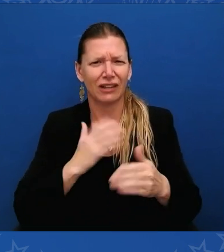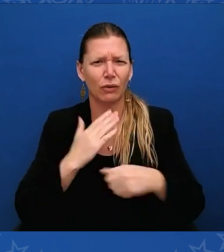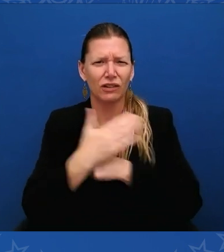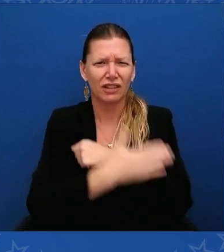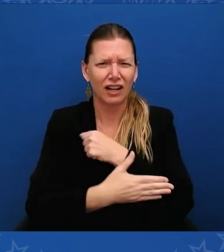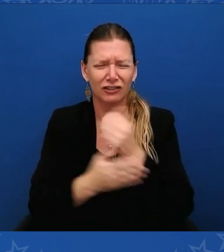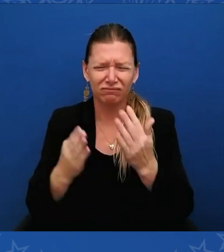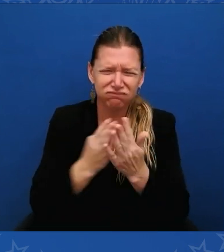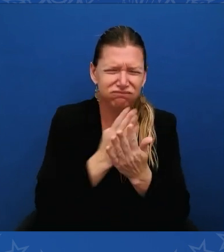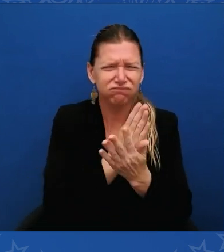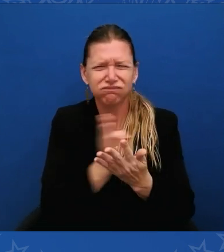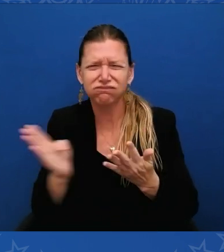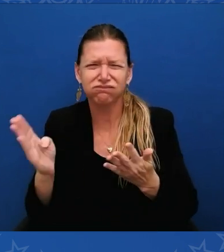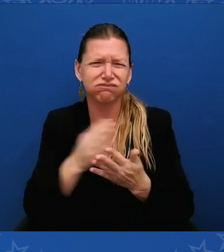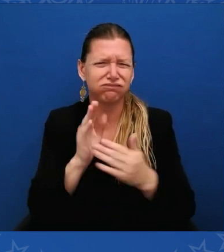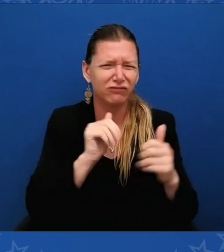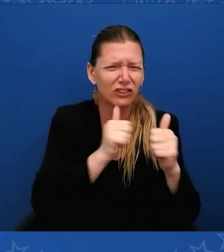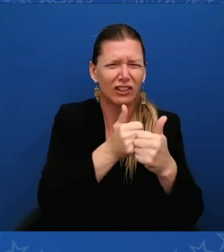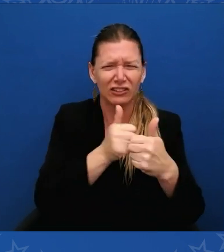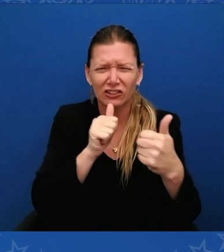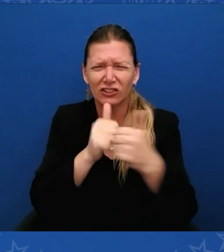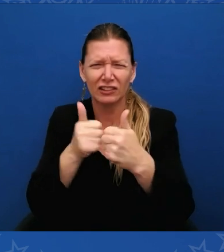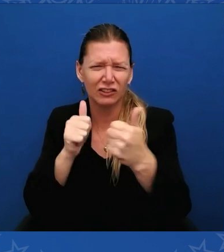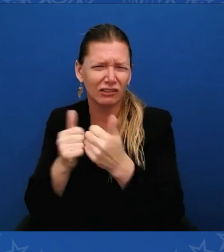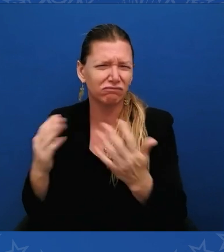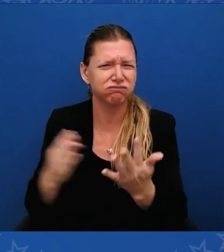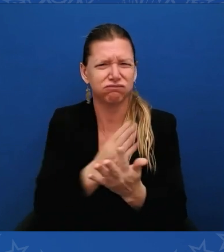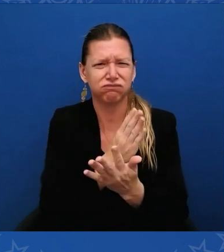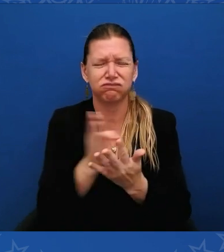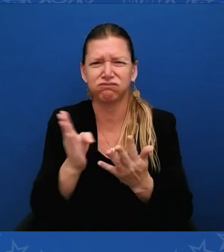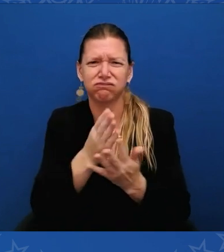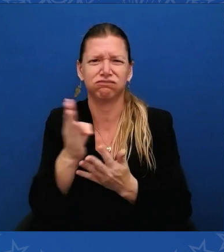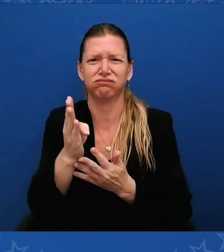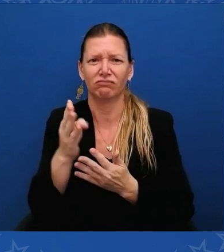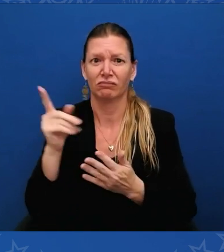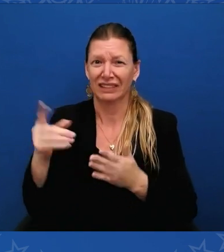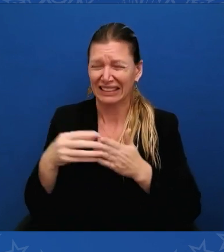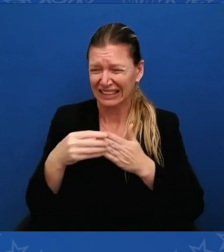He led us right through the biggest challenge in our lives, the Covid 19 pandemic.